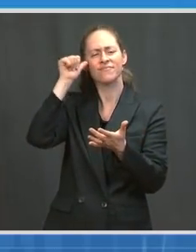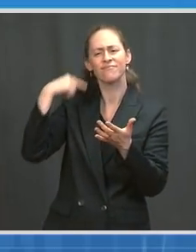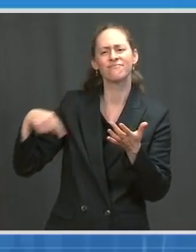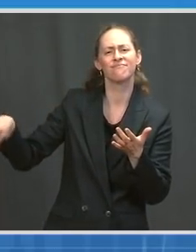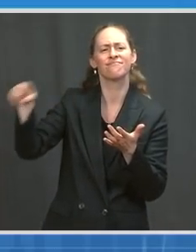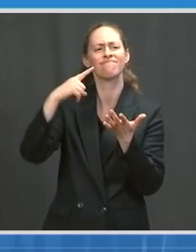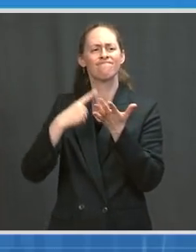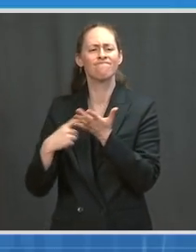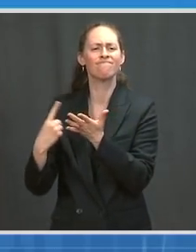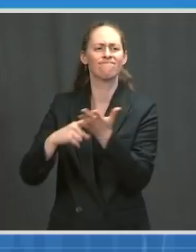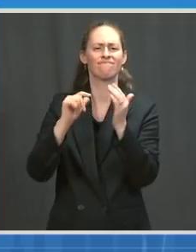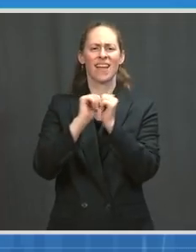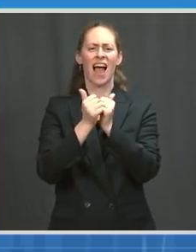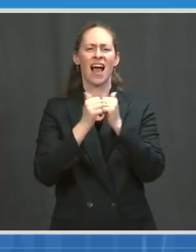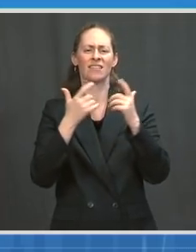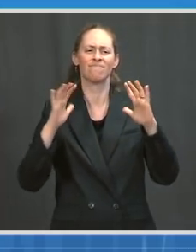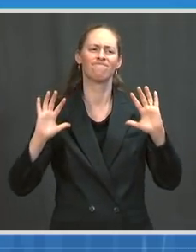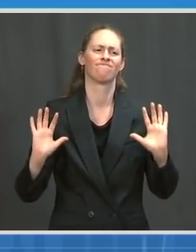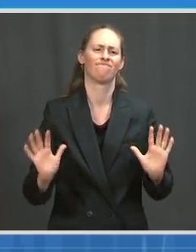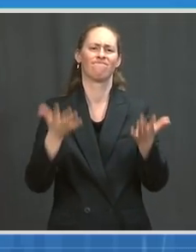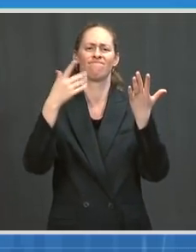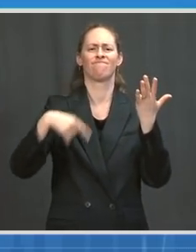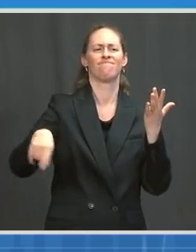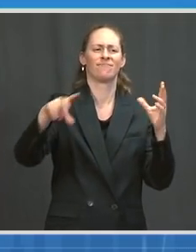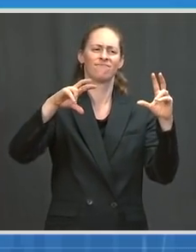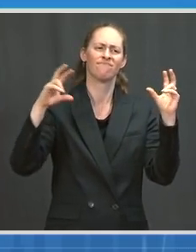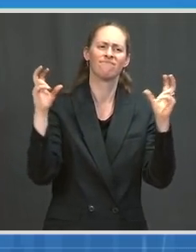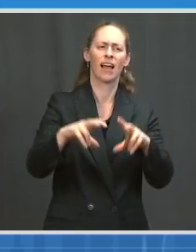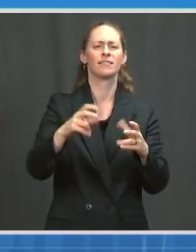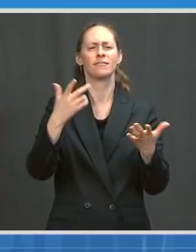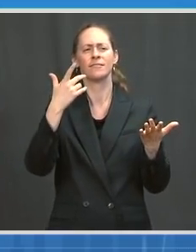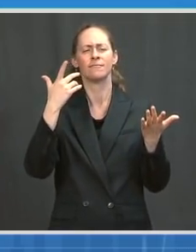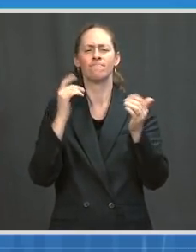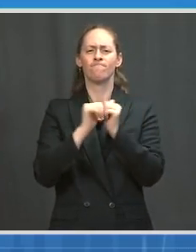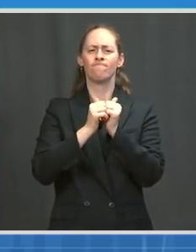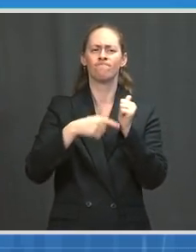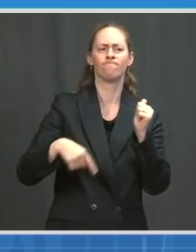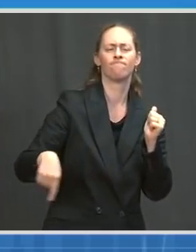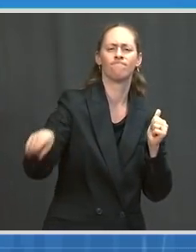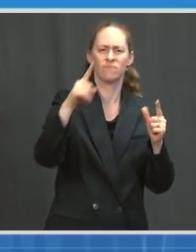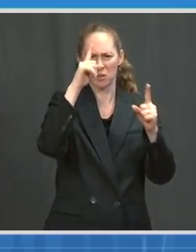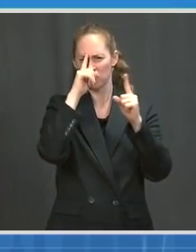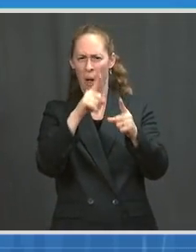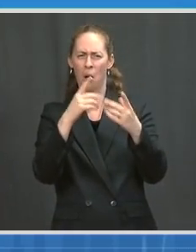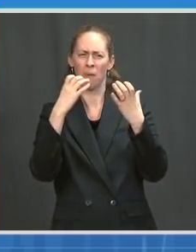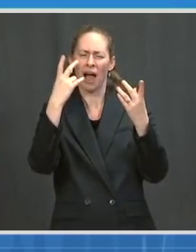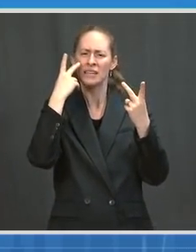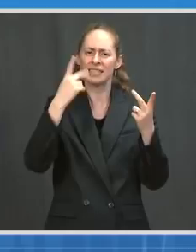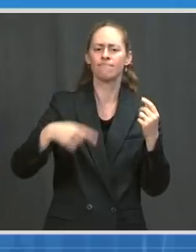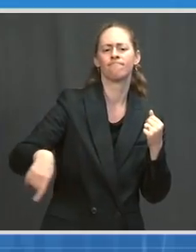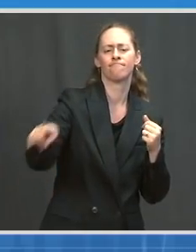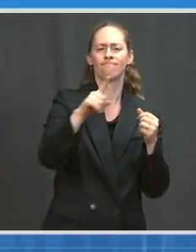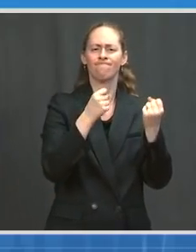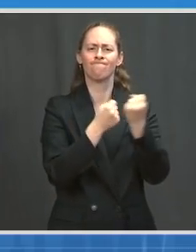for community-based organizations to help them conduct on-the-ground outreach; more than $130 million for community --